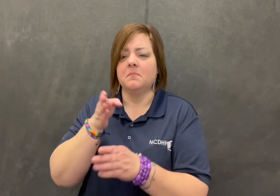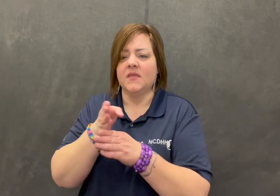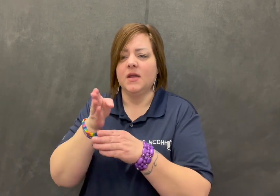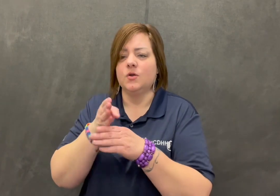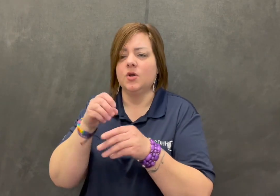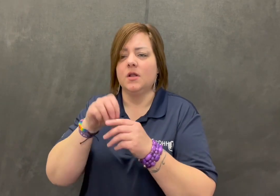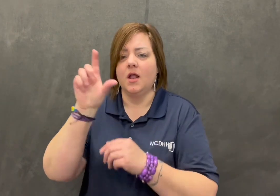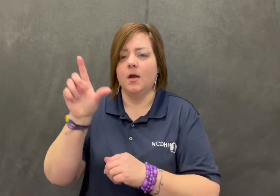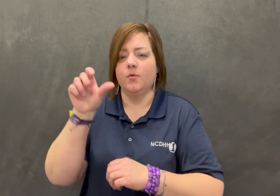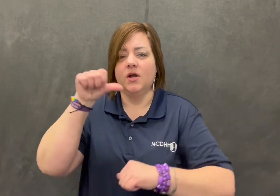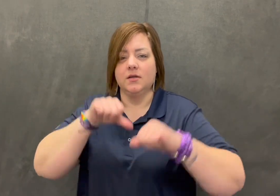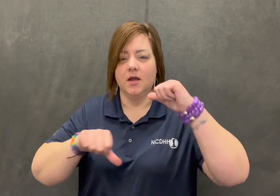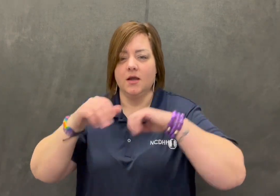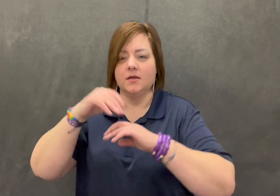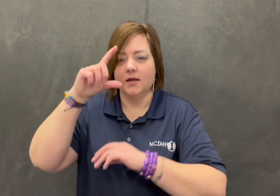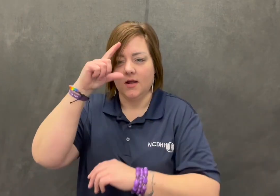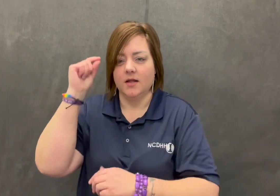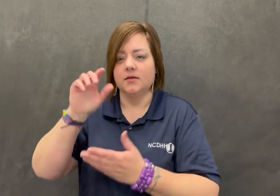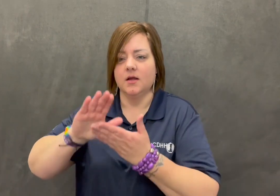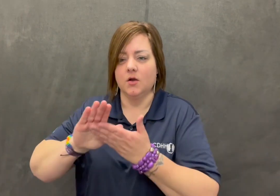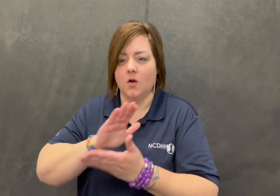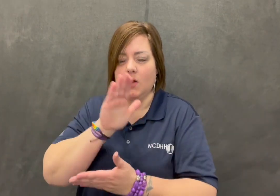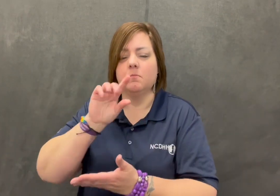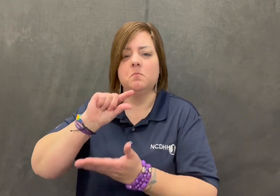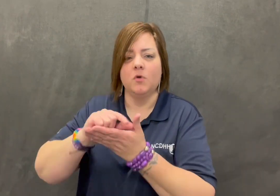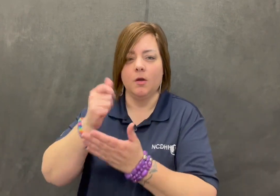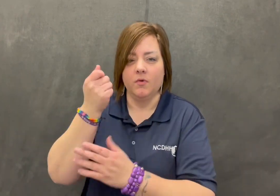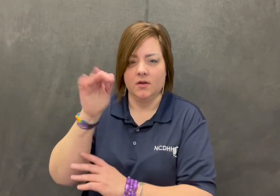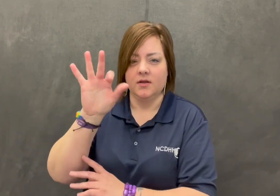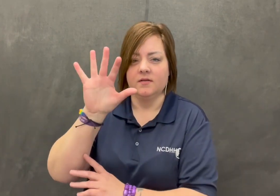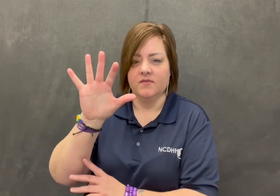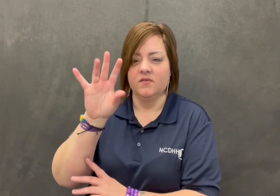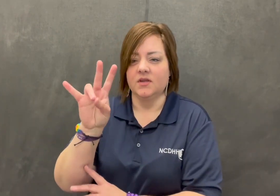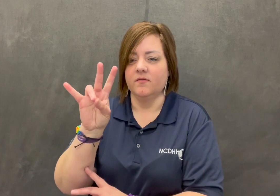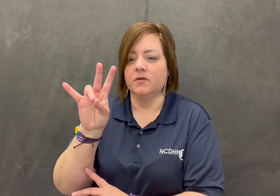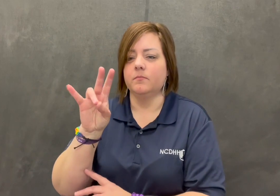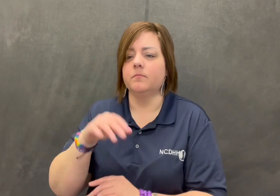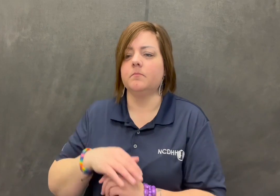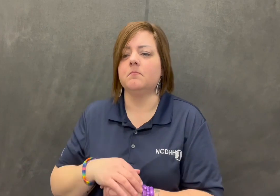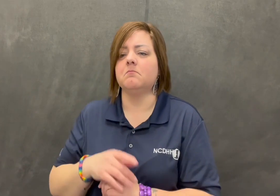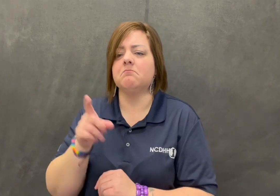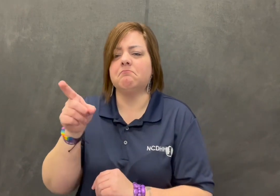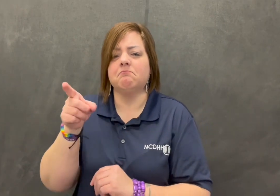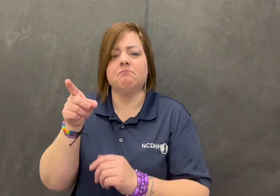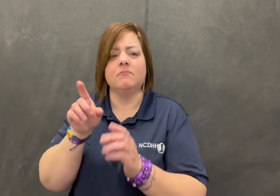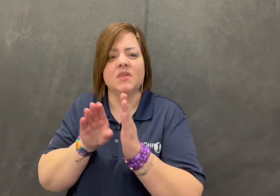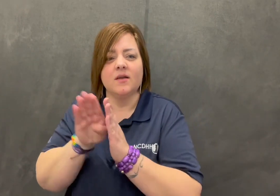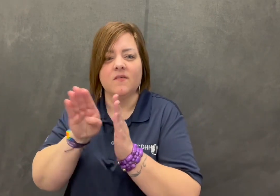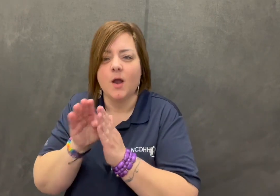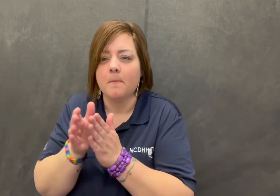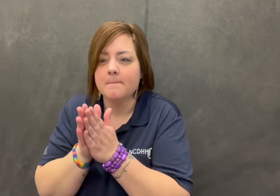Alice later majored in library science at Gallaudet college and graduated in 1957.